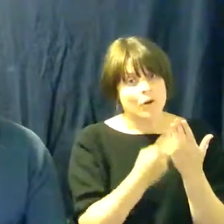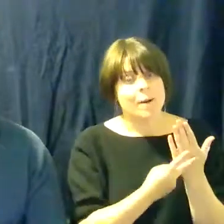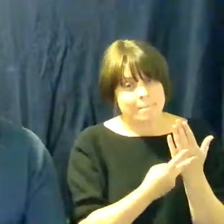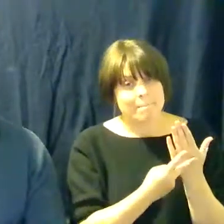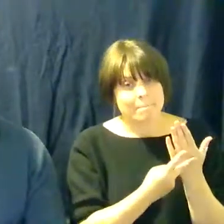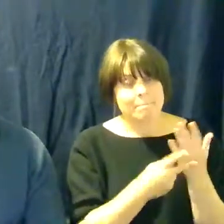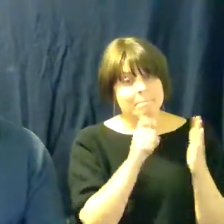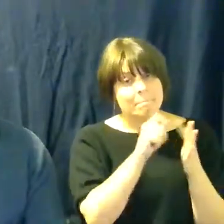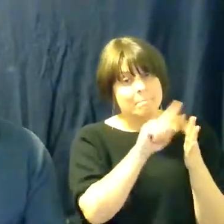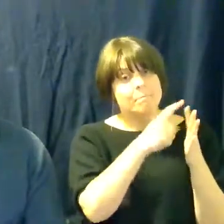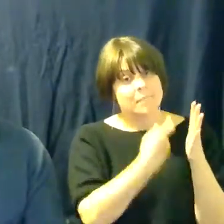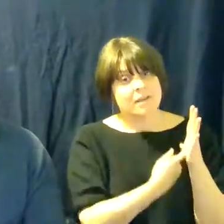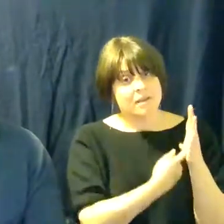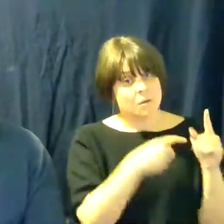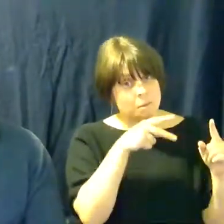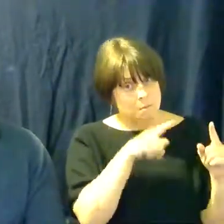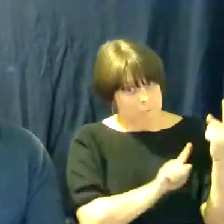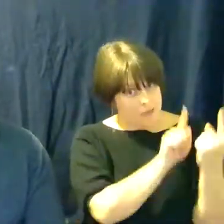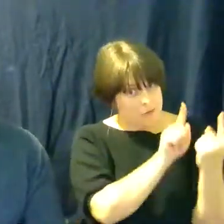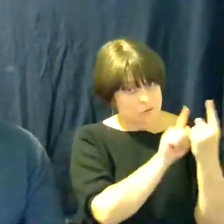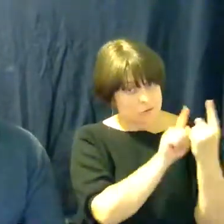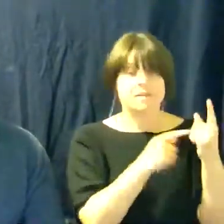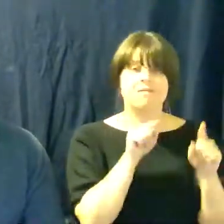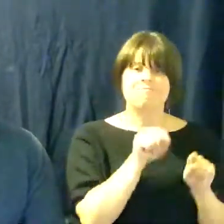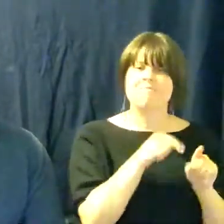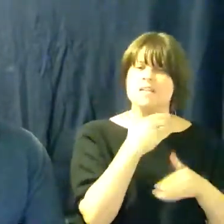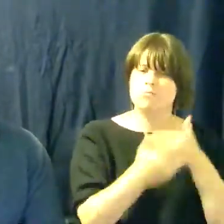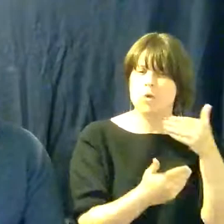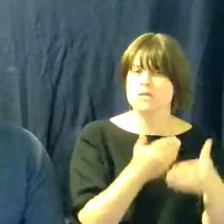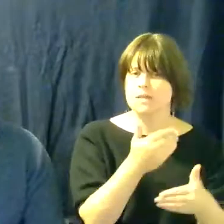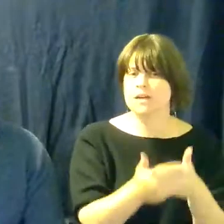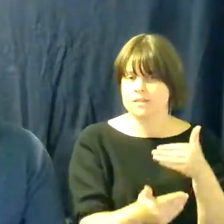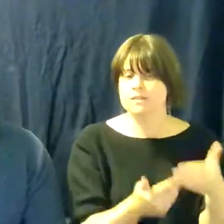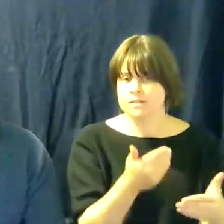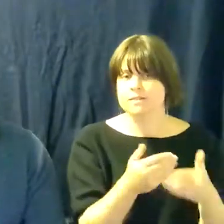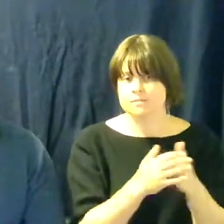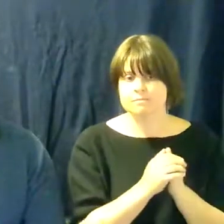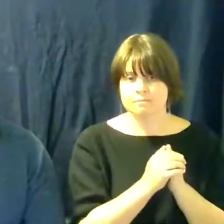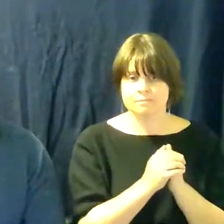So what is mentoring? In this